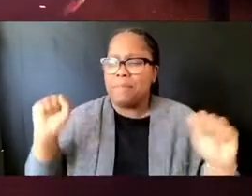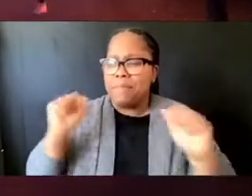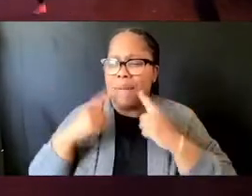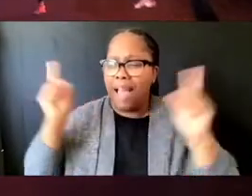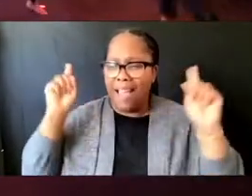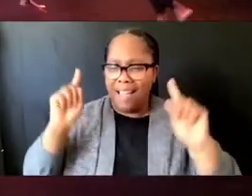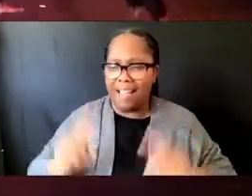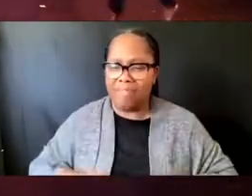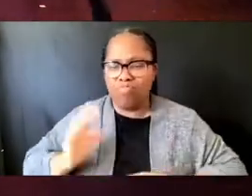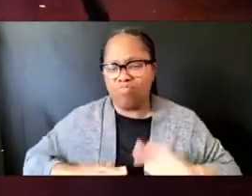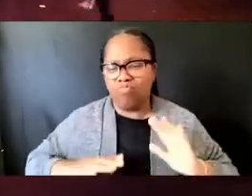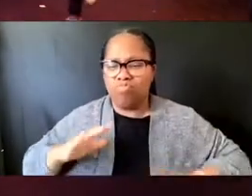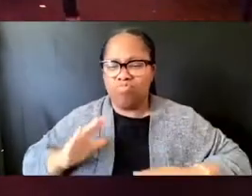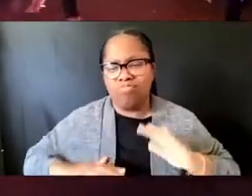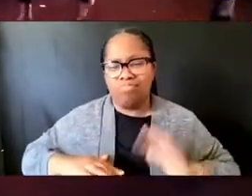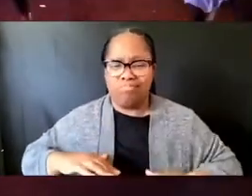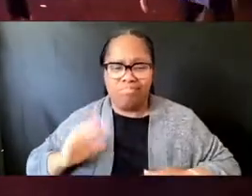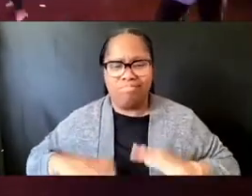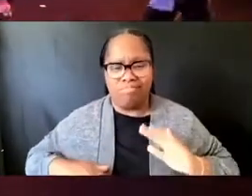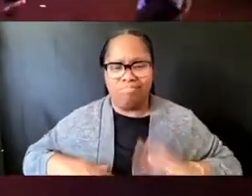(drums playing)